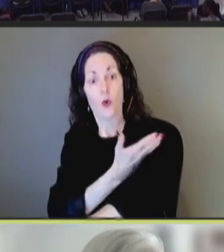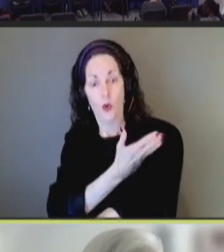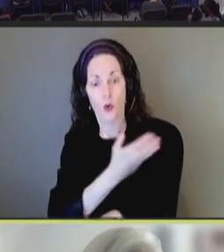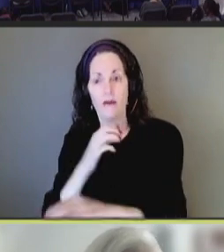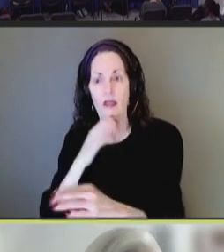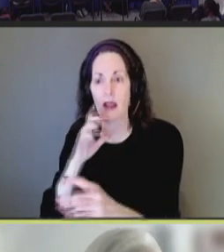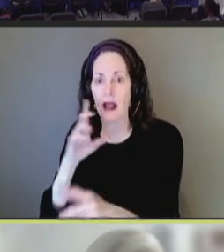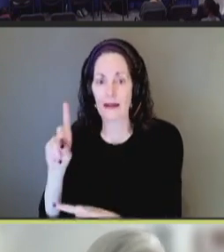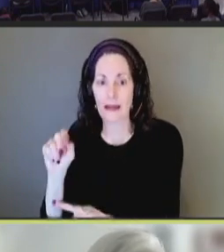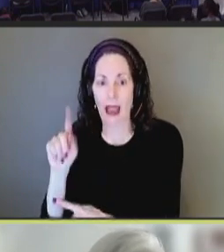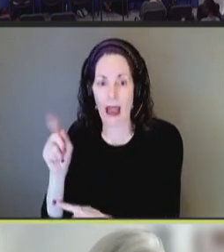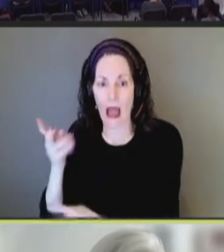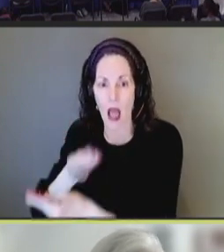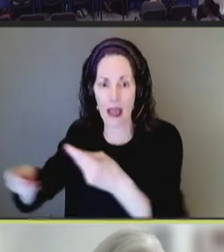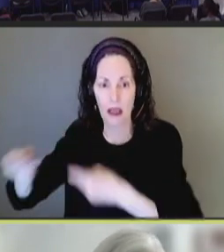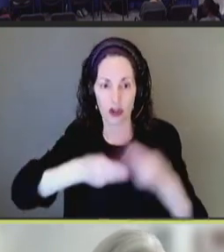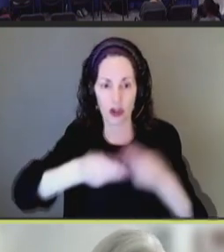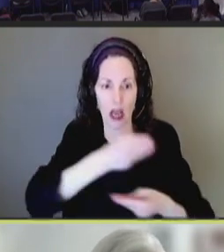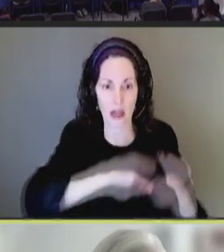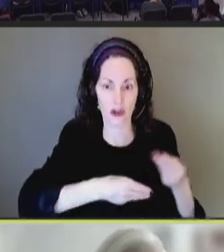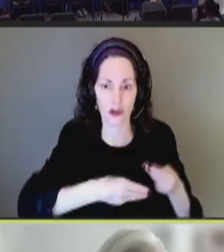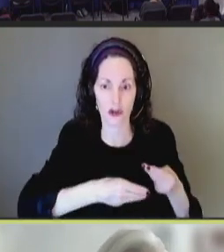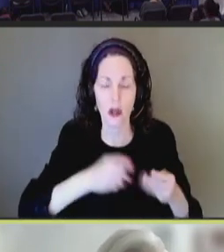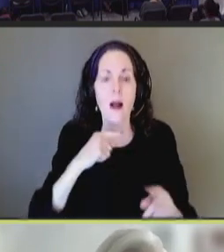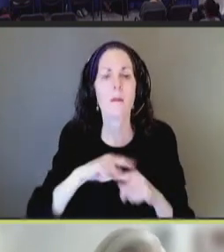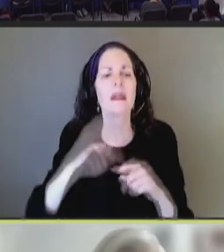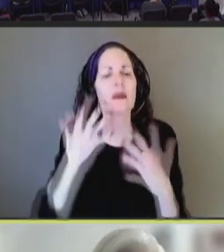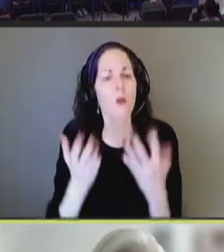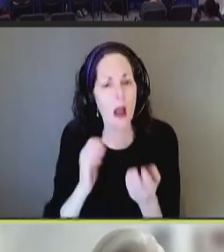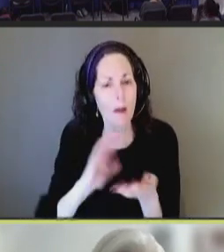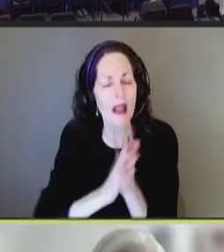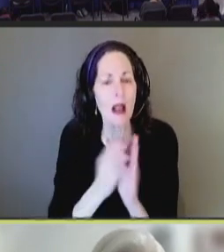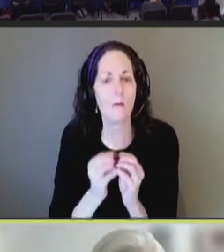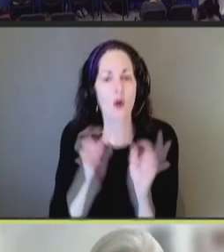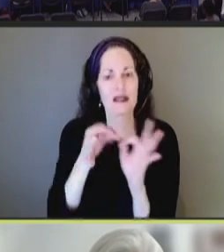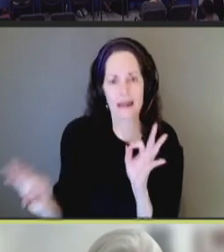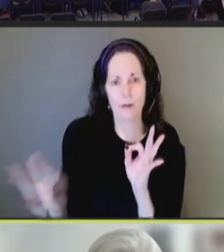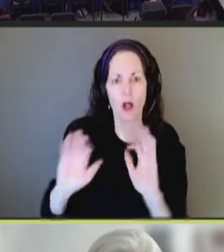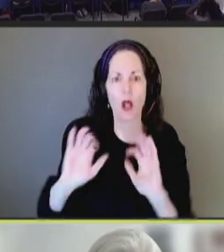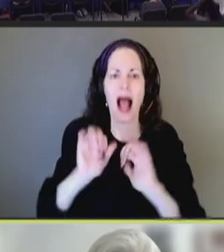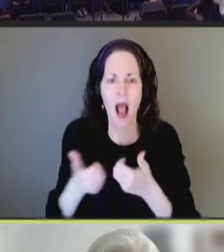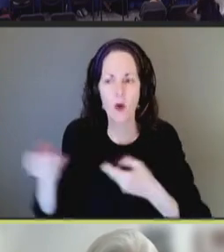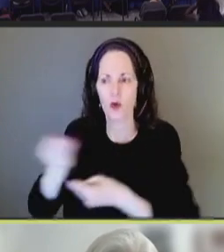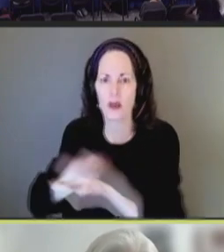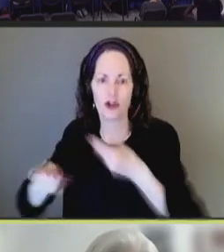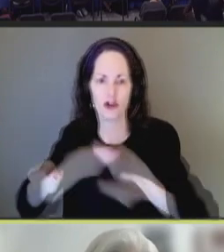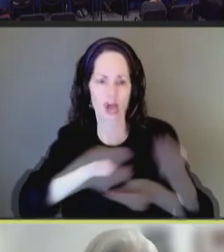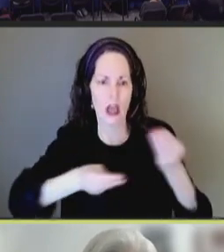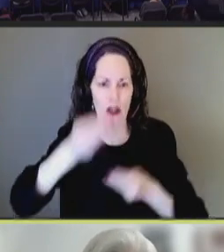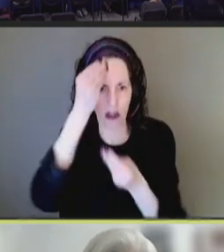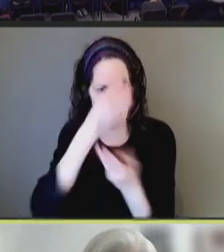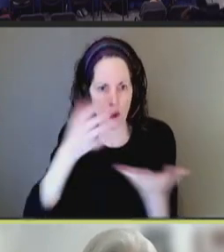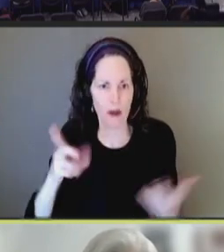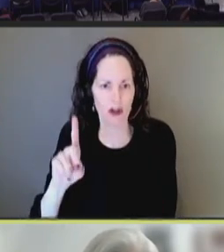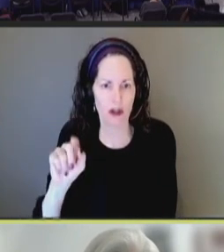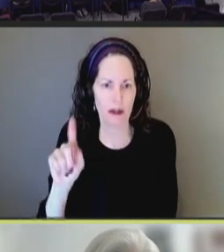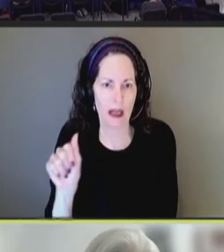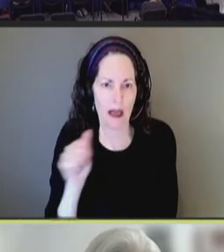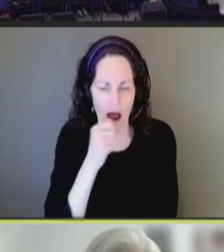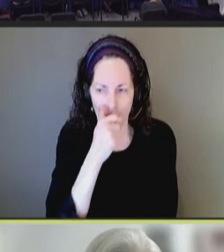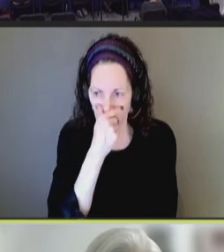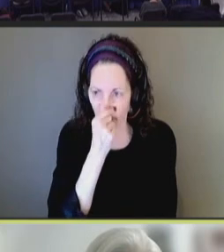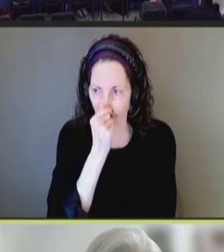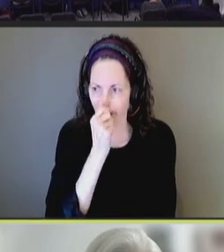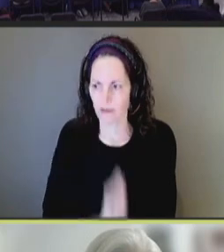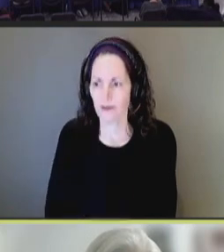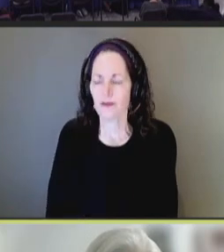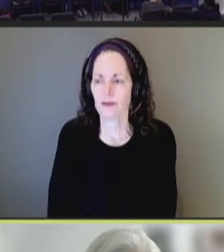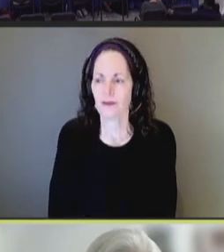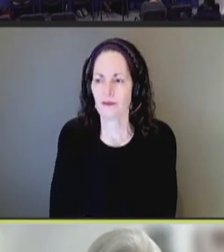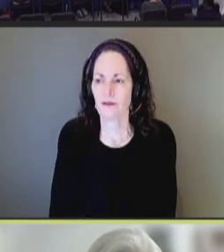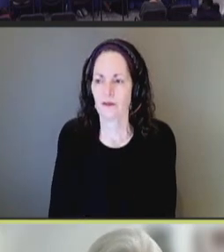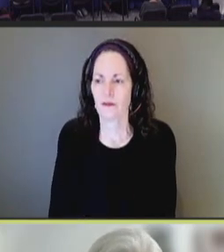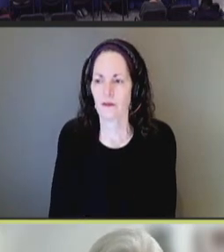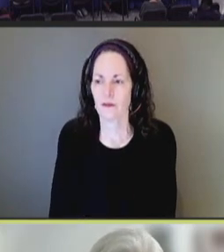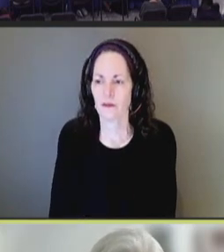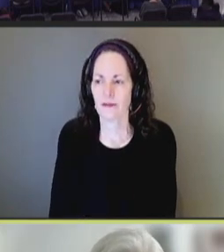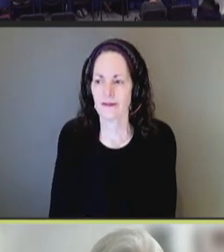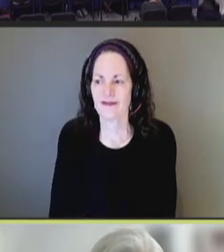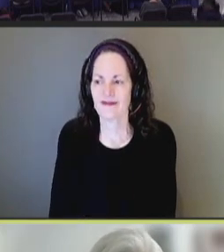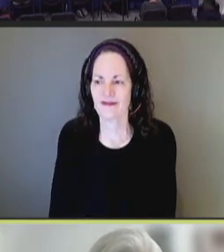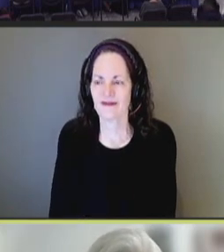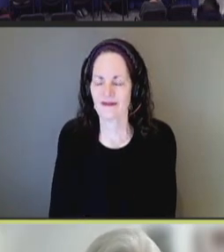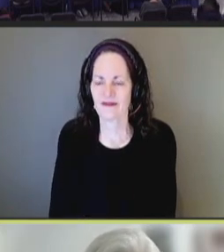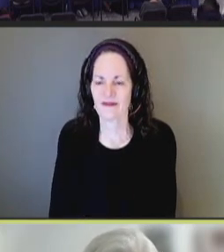simplifying the process for providers that have presence in multiple jurisdictions. Next slide.